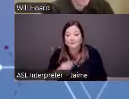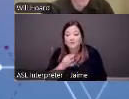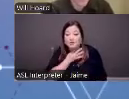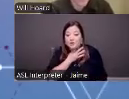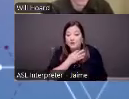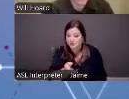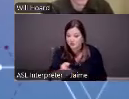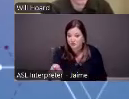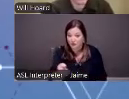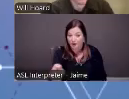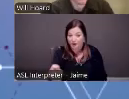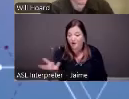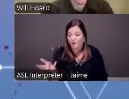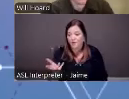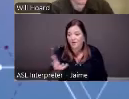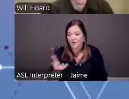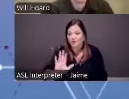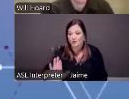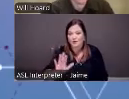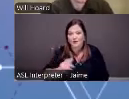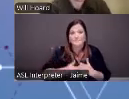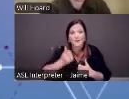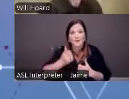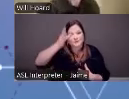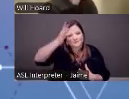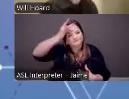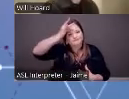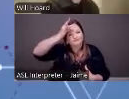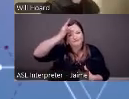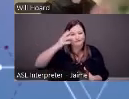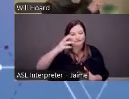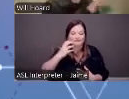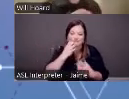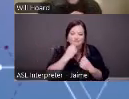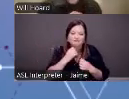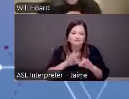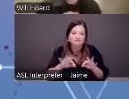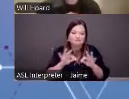was a most memorable or significant story from your experience with this project.